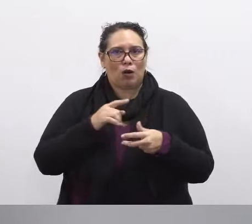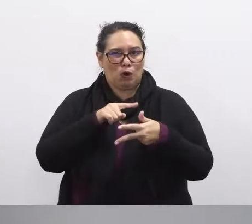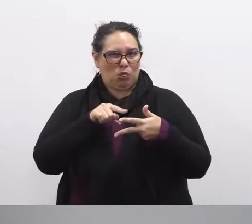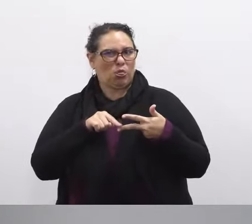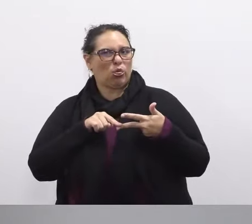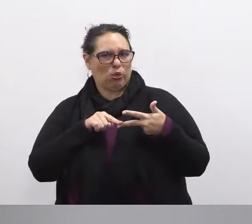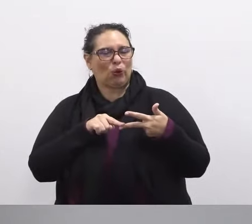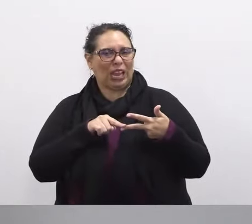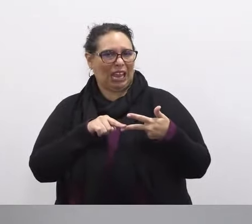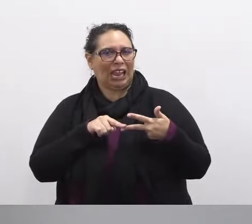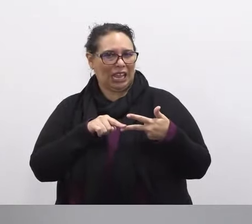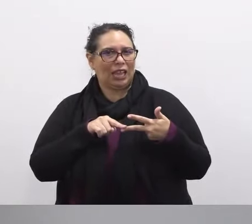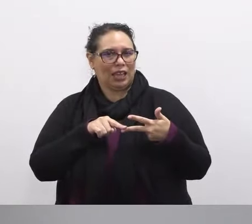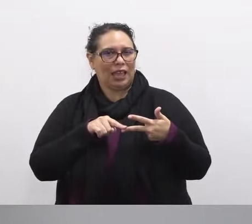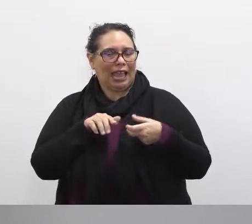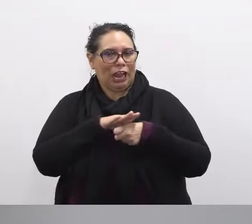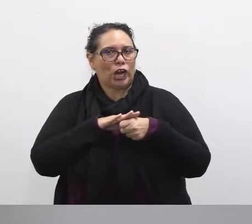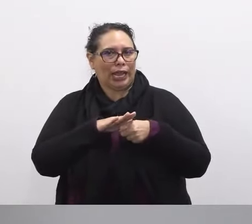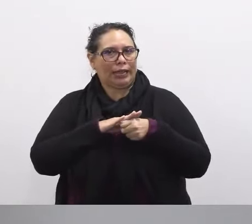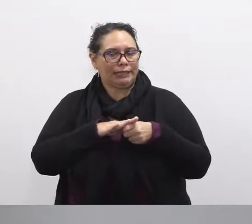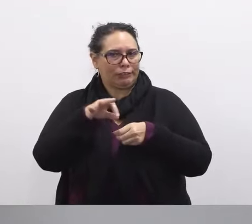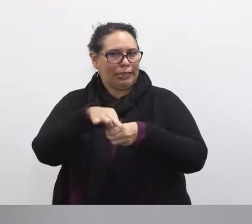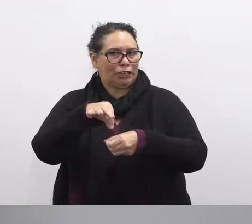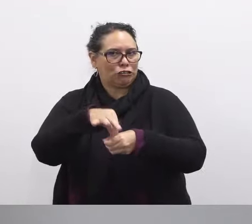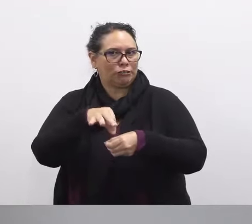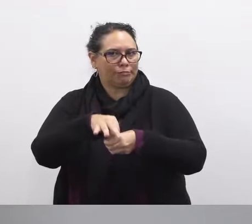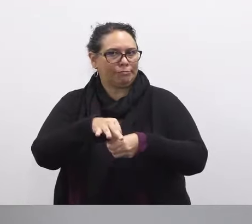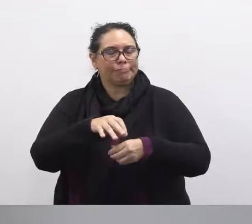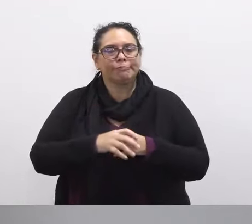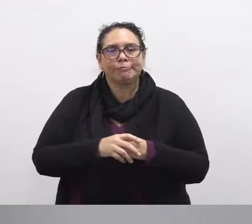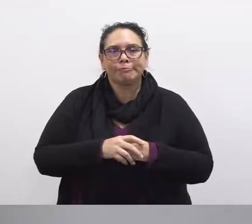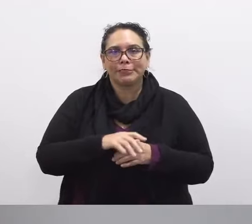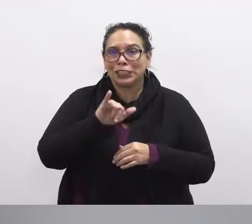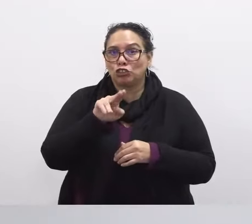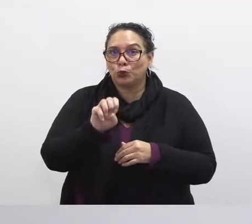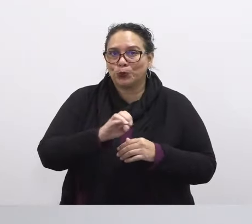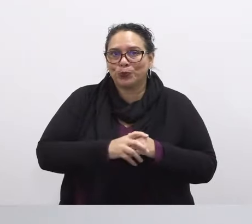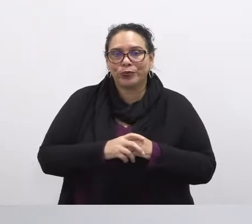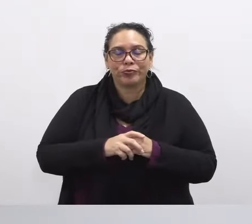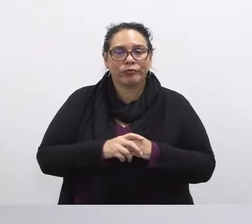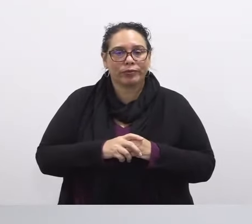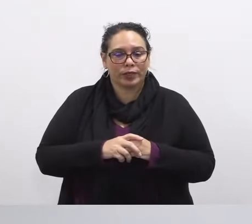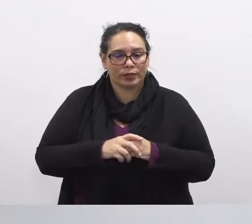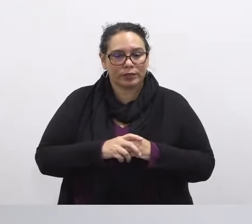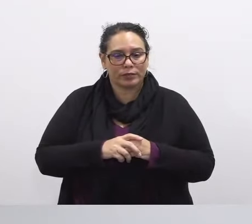that are up for this primary in June. [Ms. Takahashi] Correct. Okay, any-- James can can prioritize website.